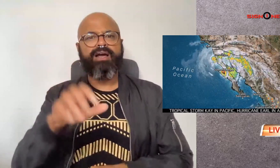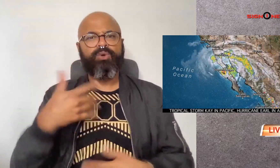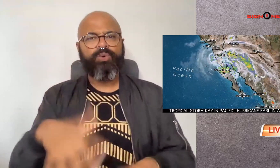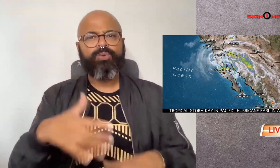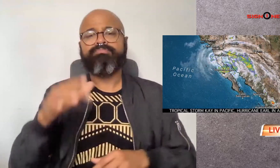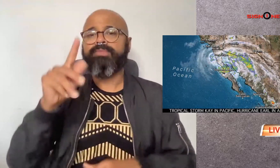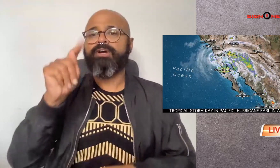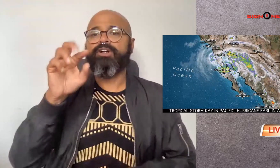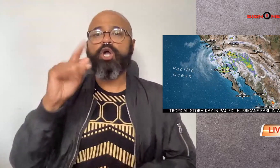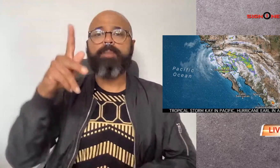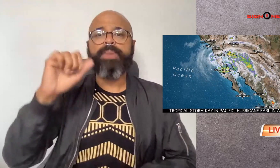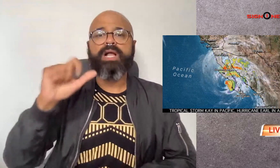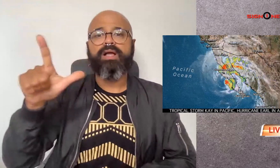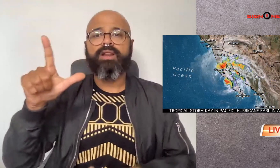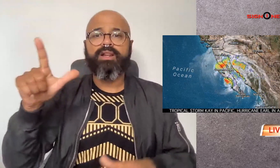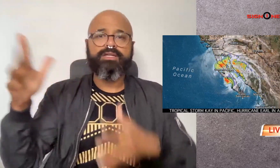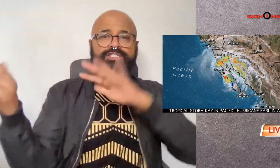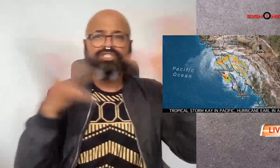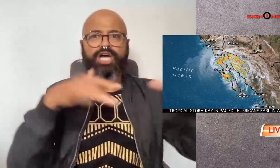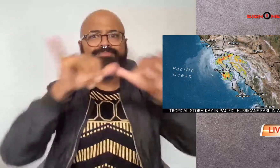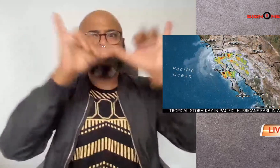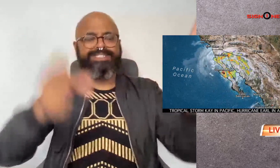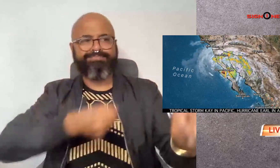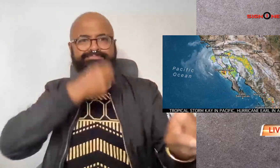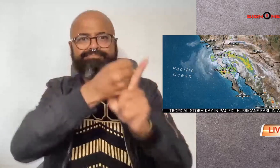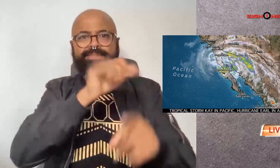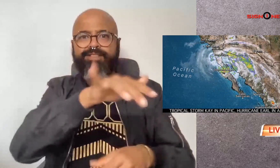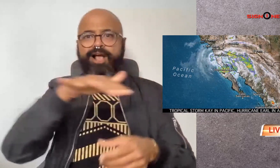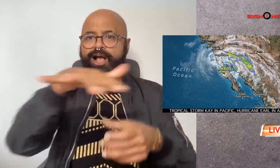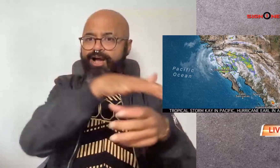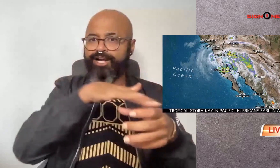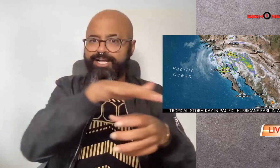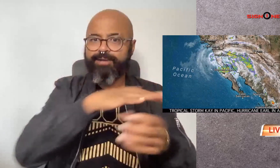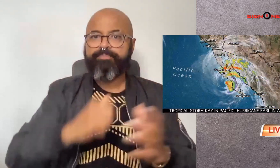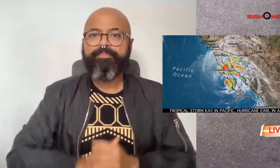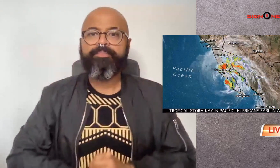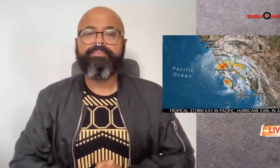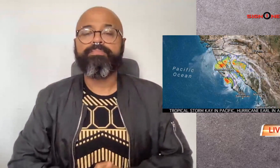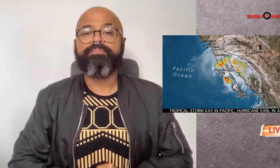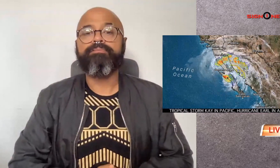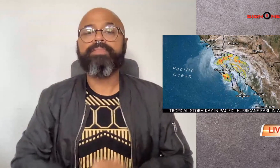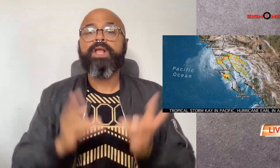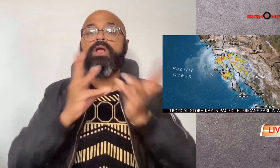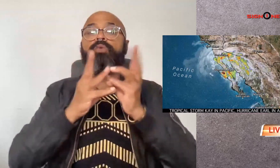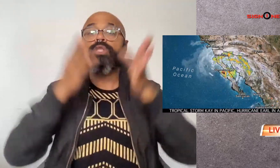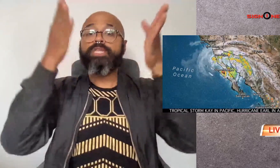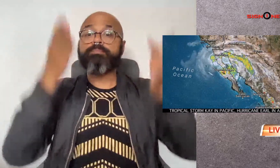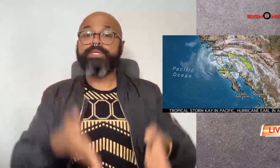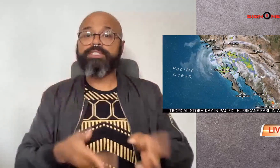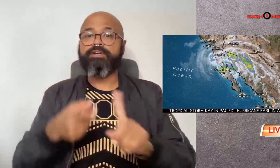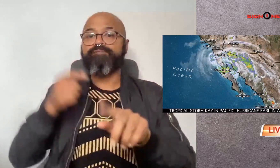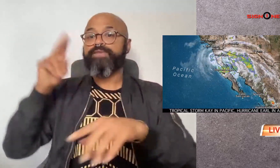in on Southern California it's rare for a tropical storm system to hit that area